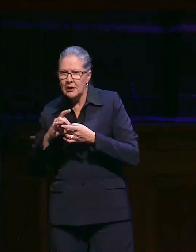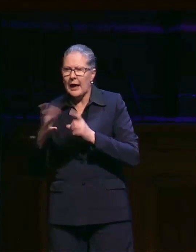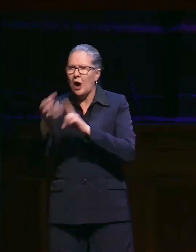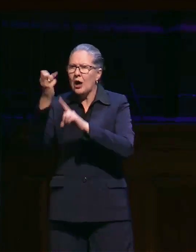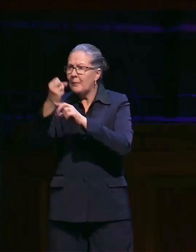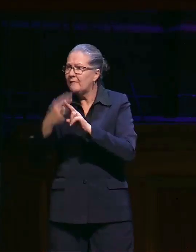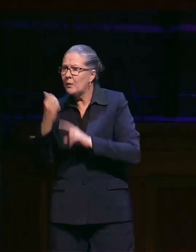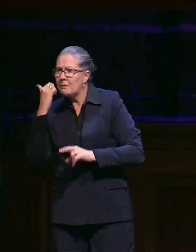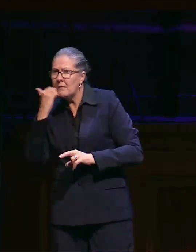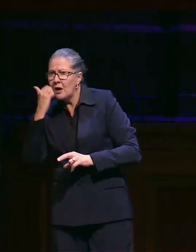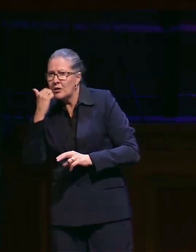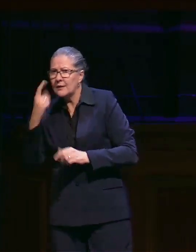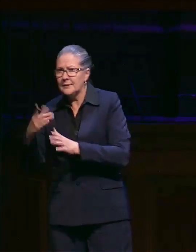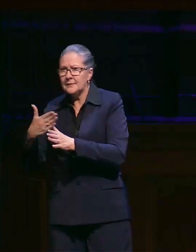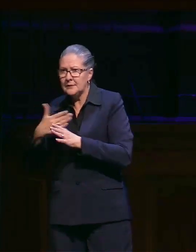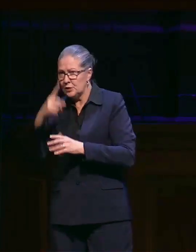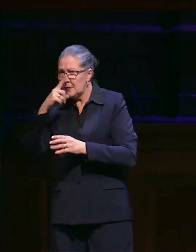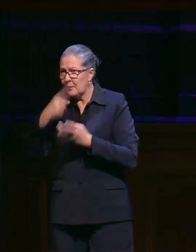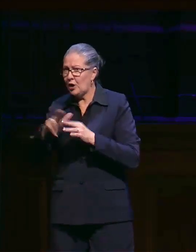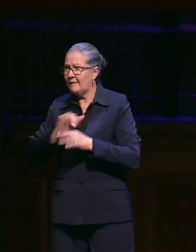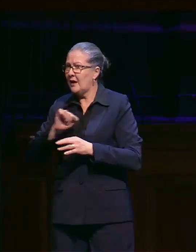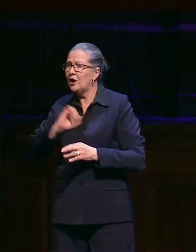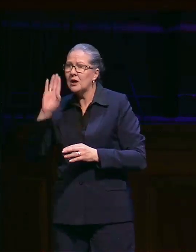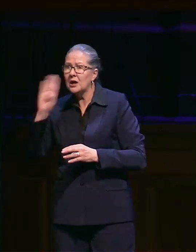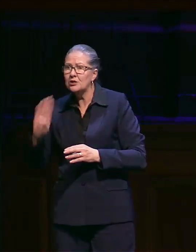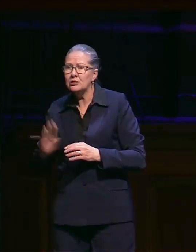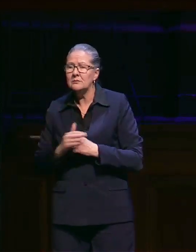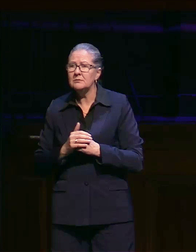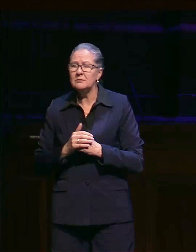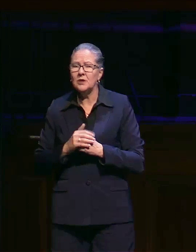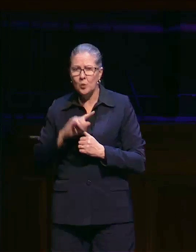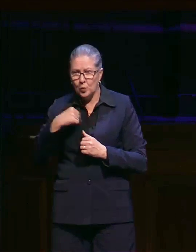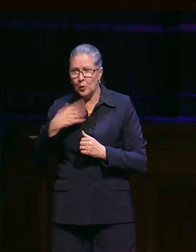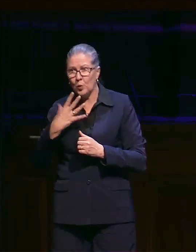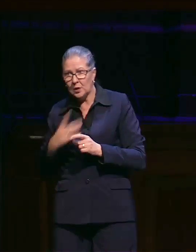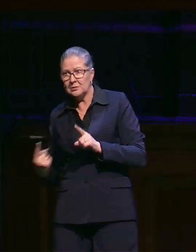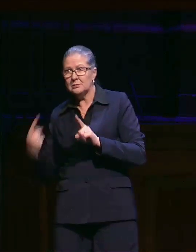and the indigenous people of our country and we want on top of that a more